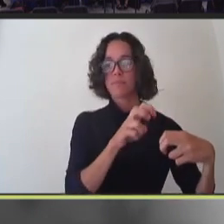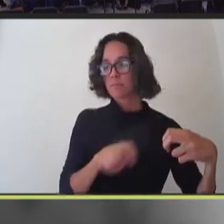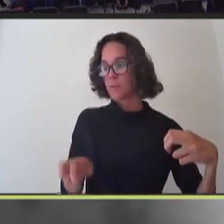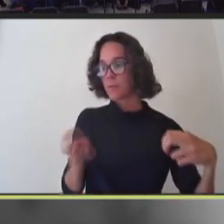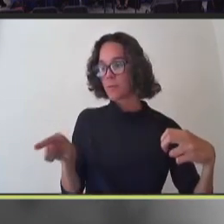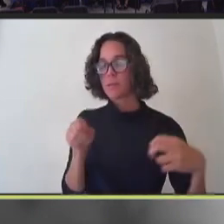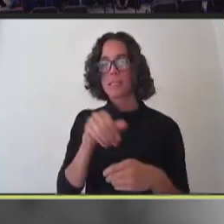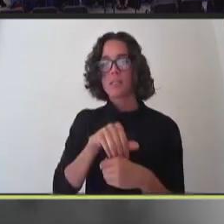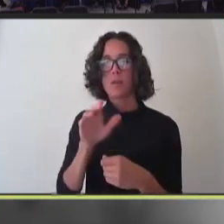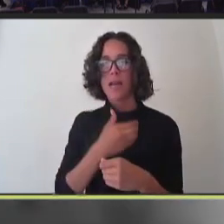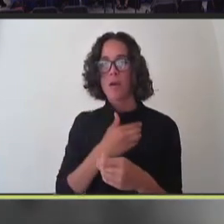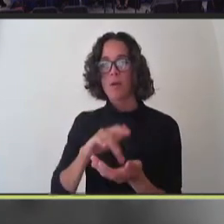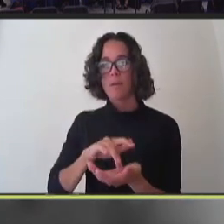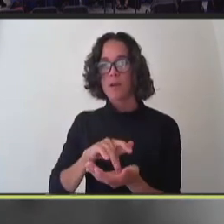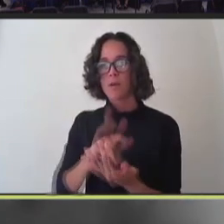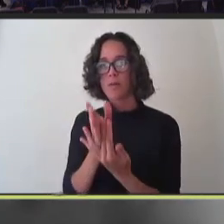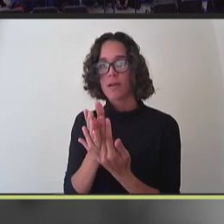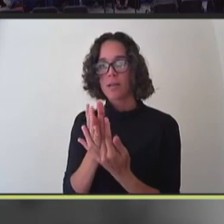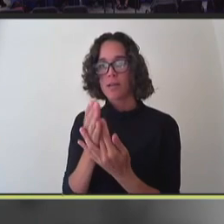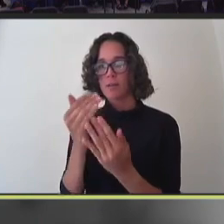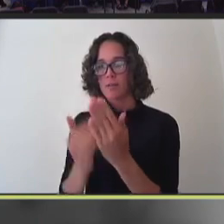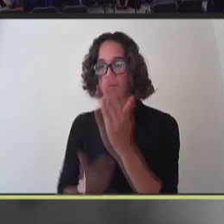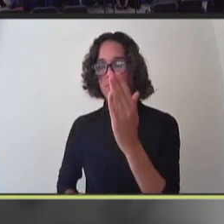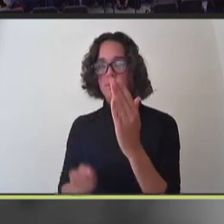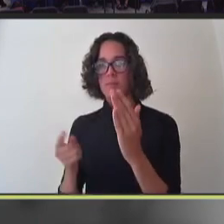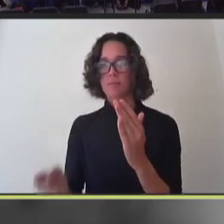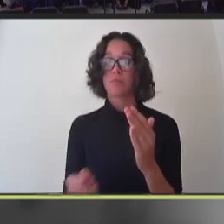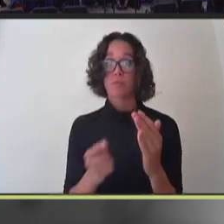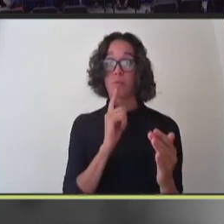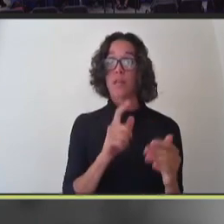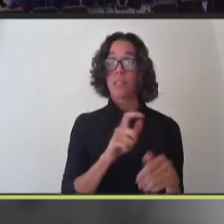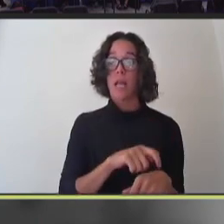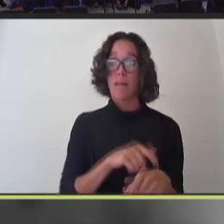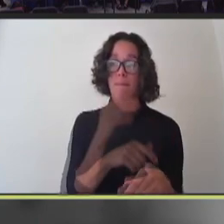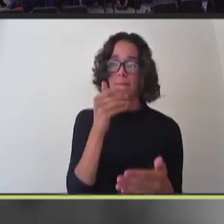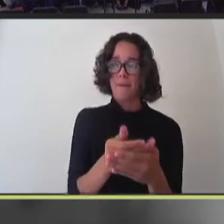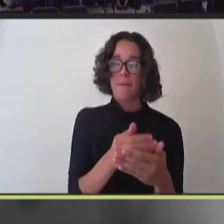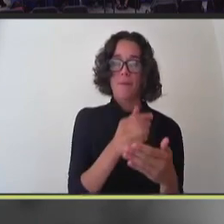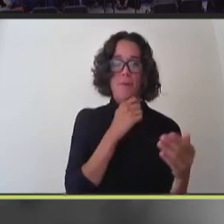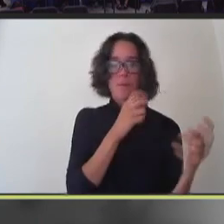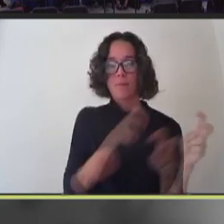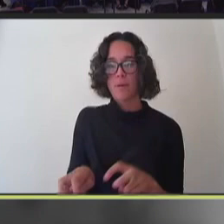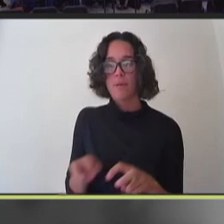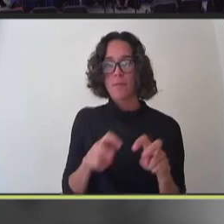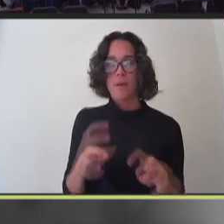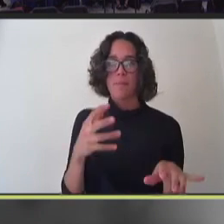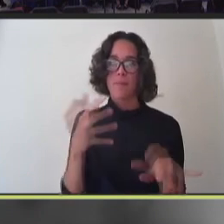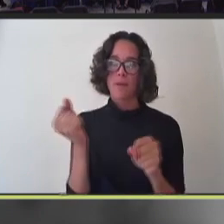in near real-time. We're querying state and jurisdictional IISs using a pre-fetch process.